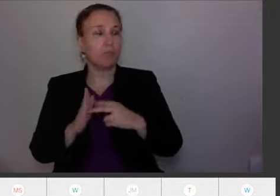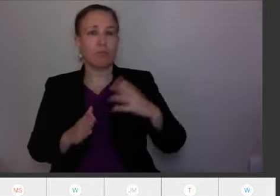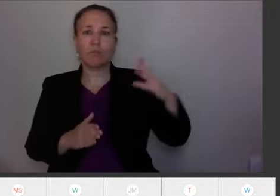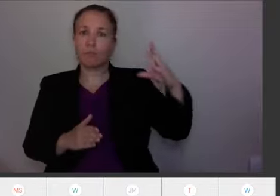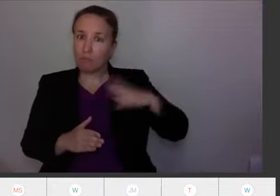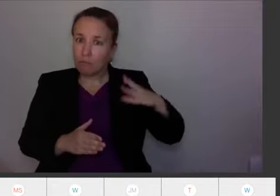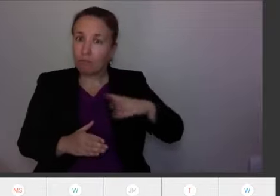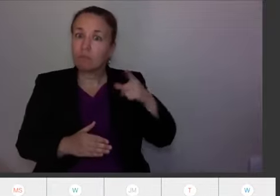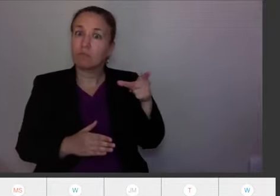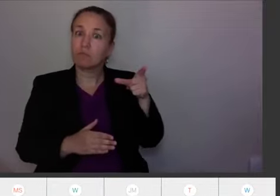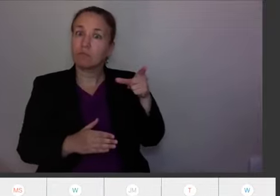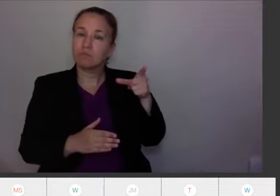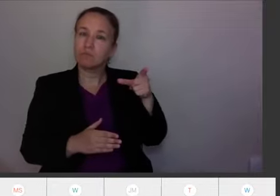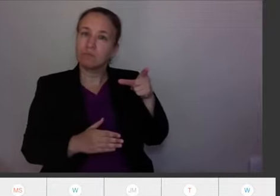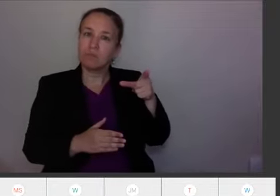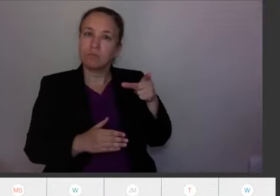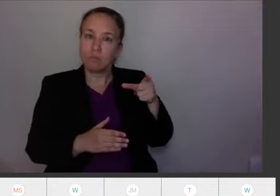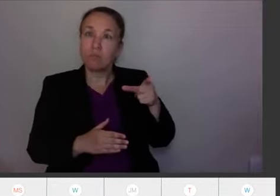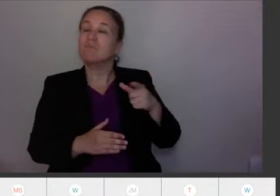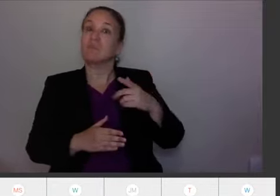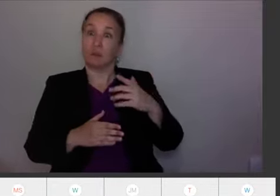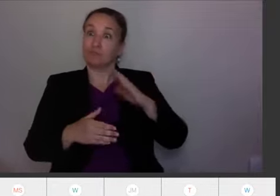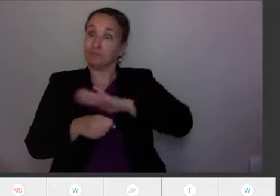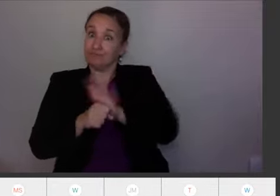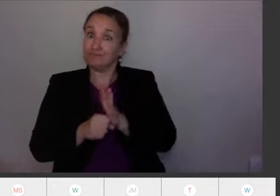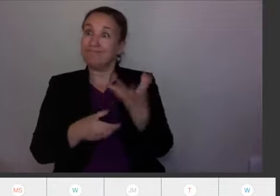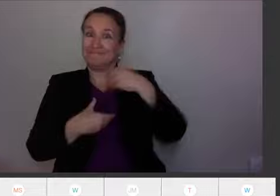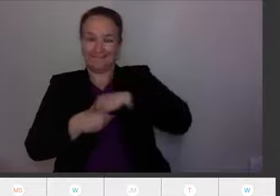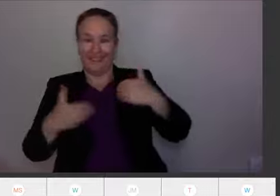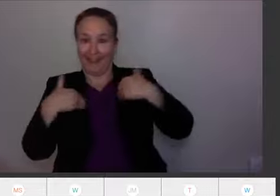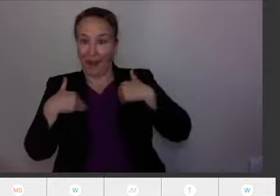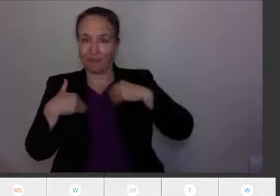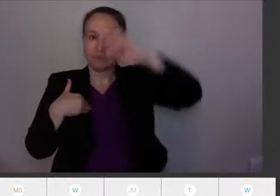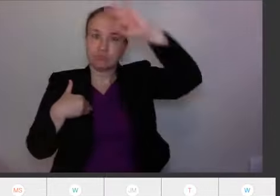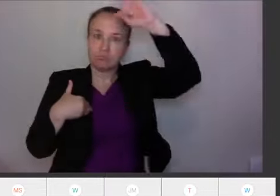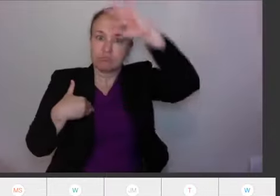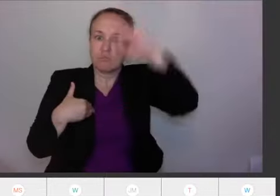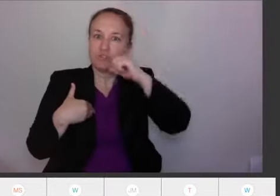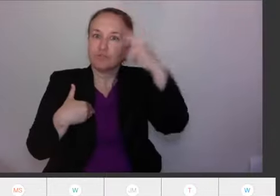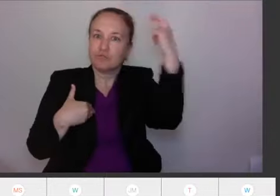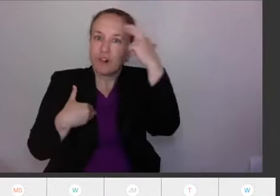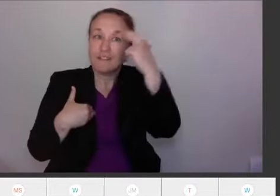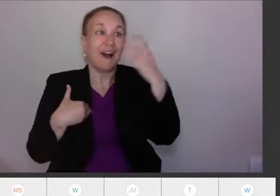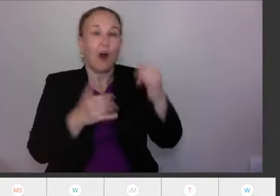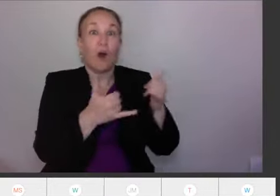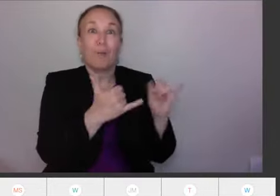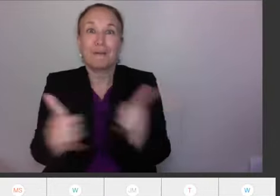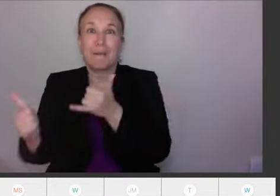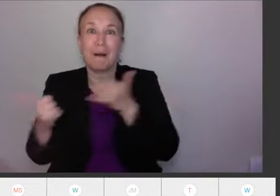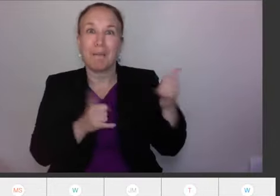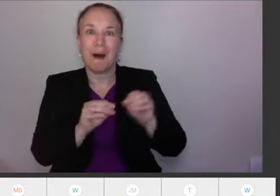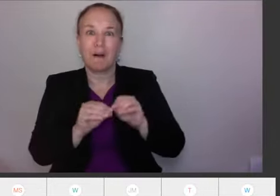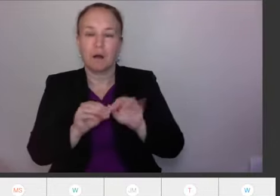while they were able to spread the infection but did not know they had the virus during sporting events individuals who